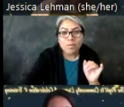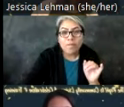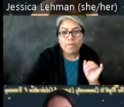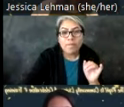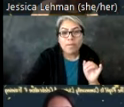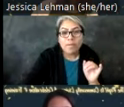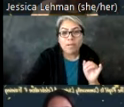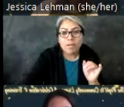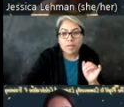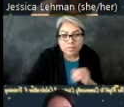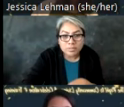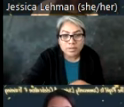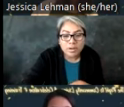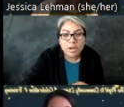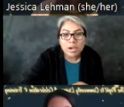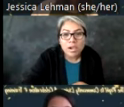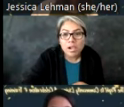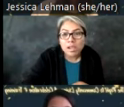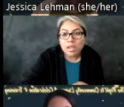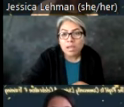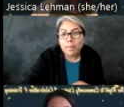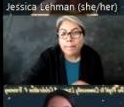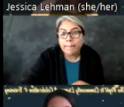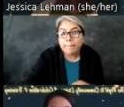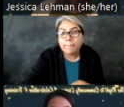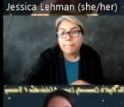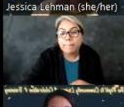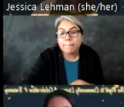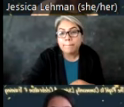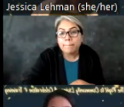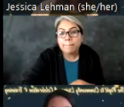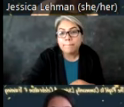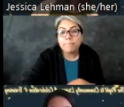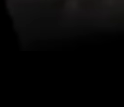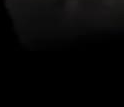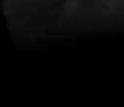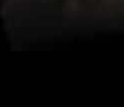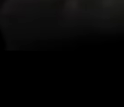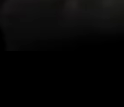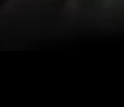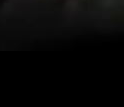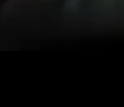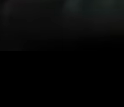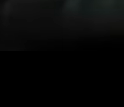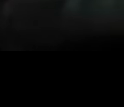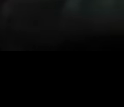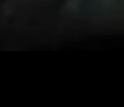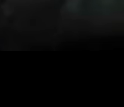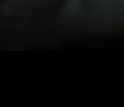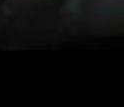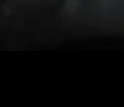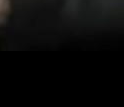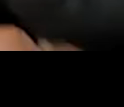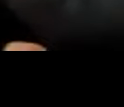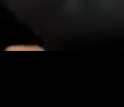of Medicare. SF gray painters and